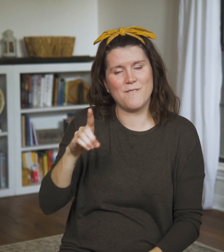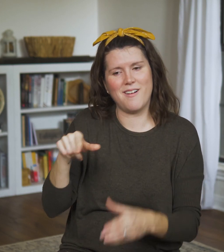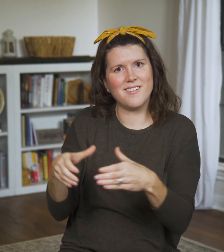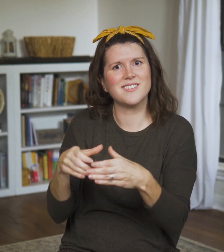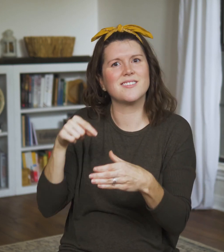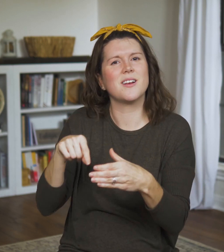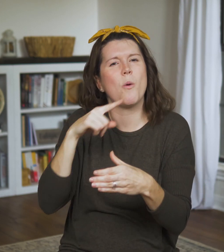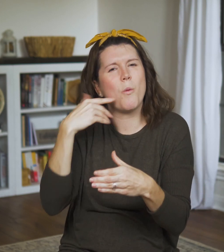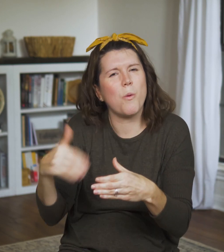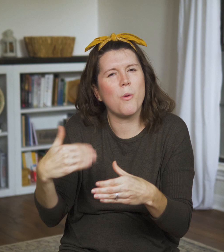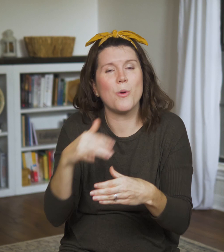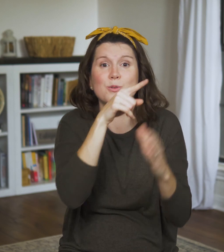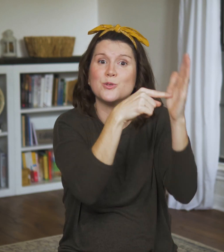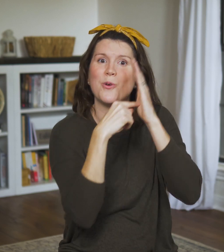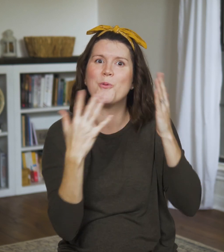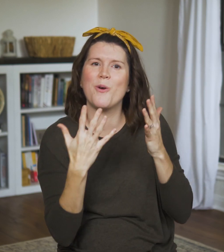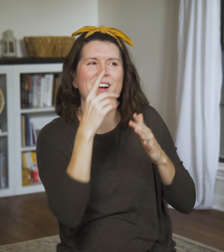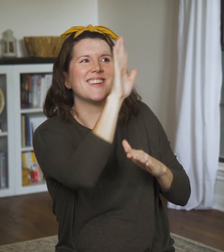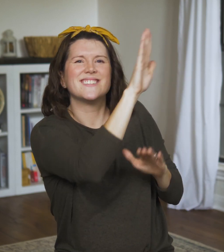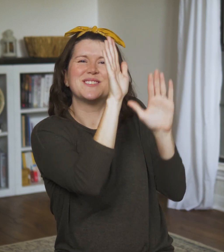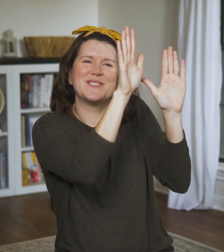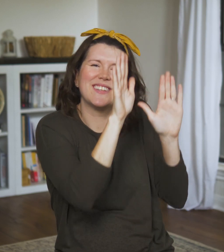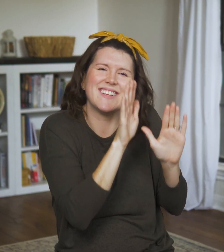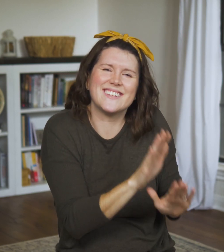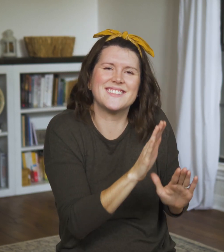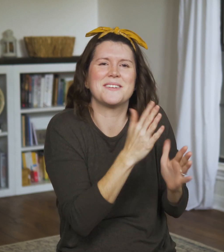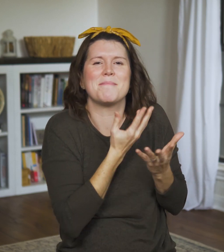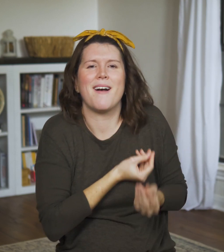but Moses won’t get to enter it.